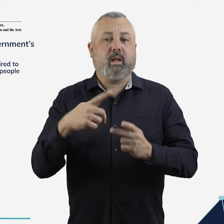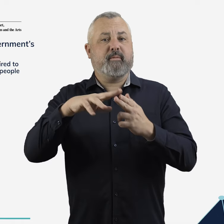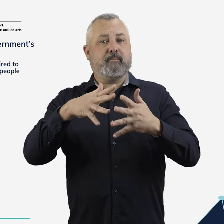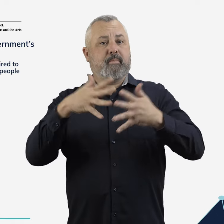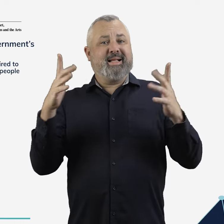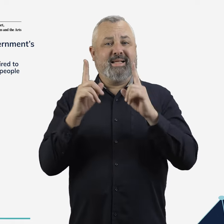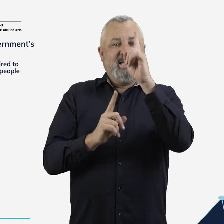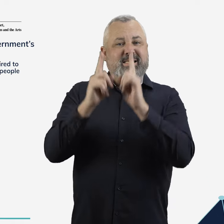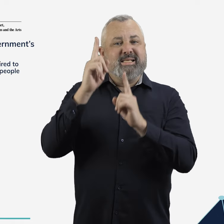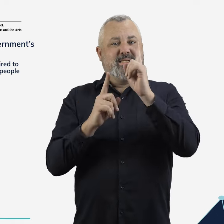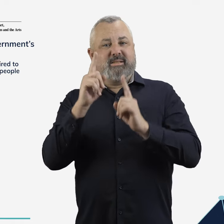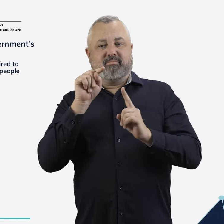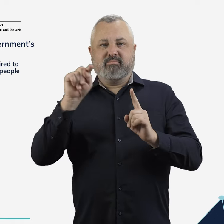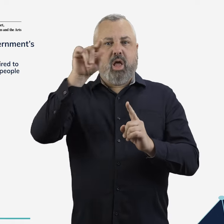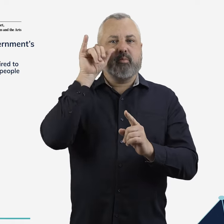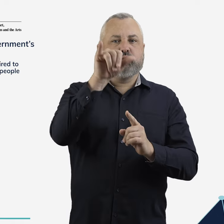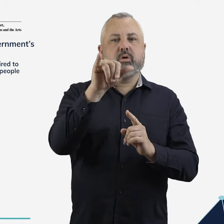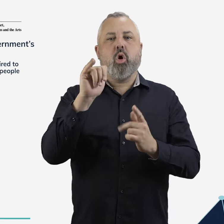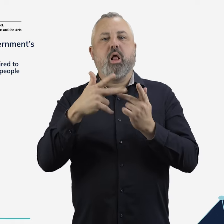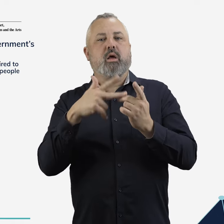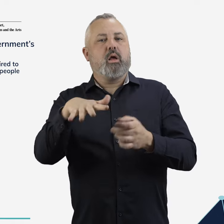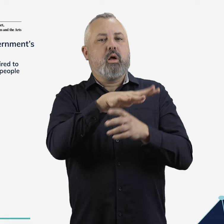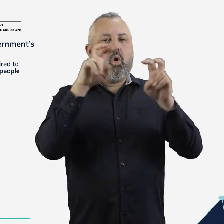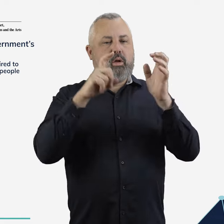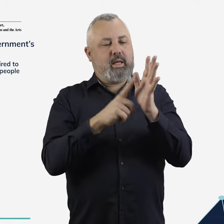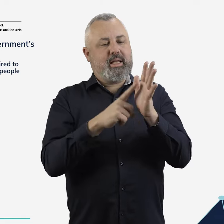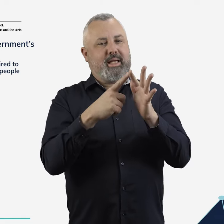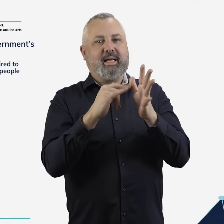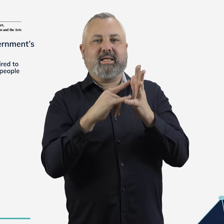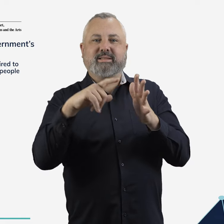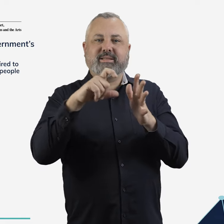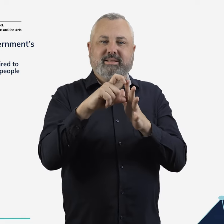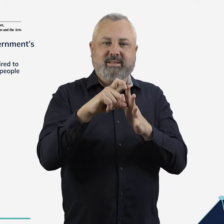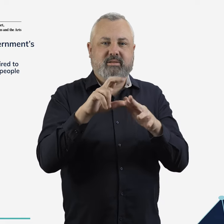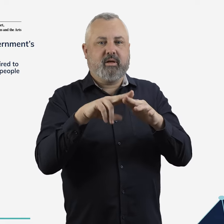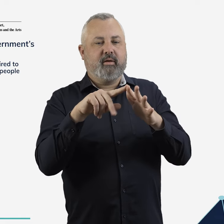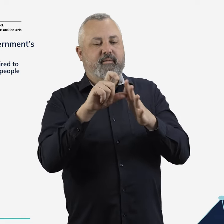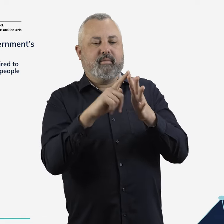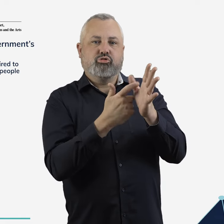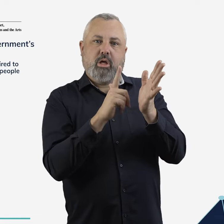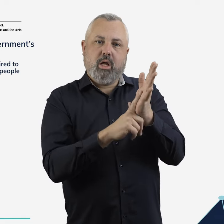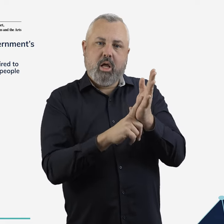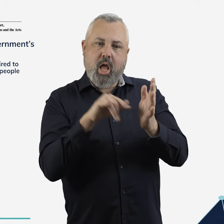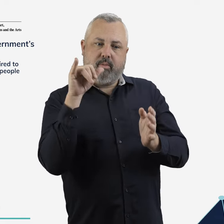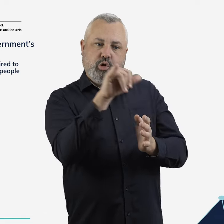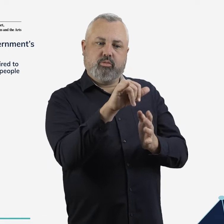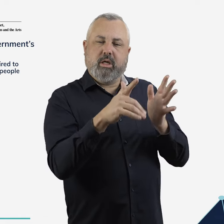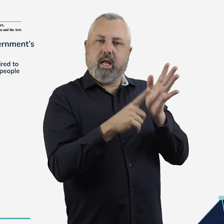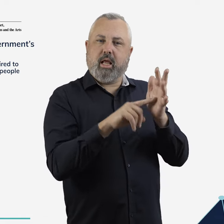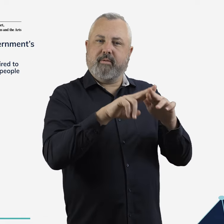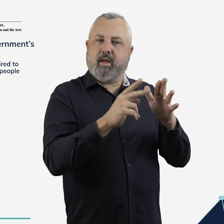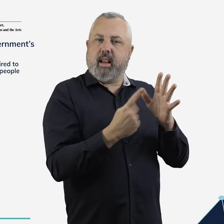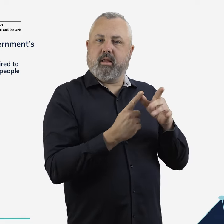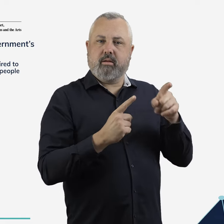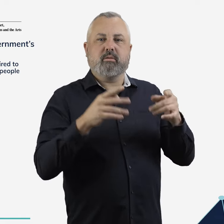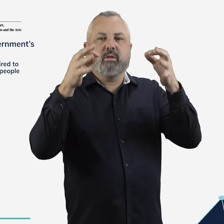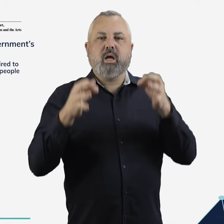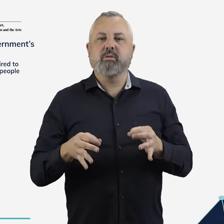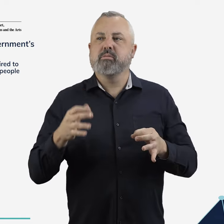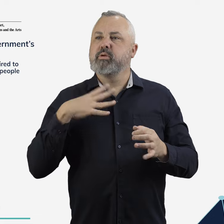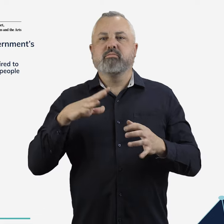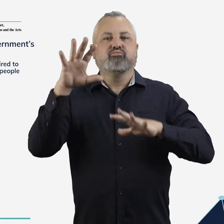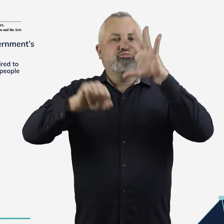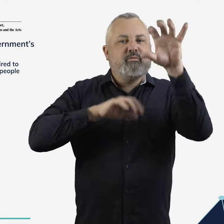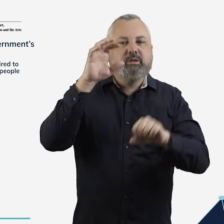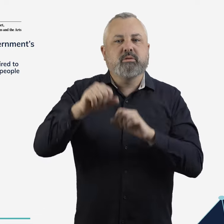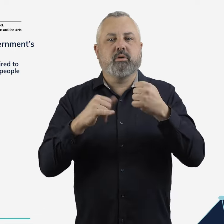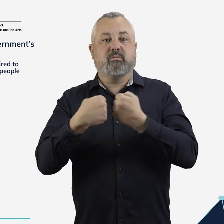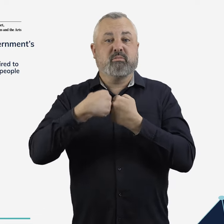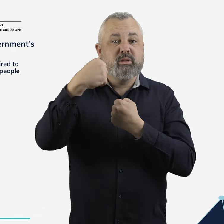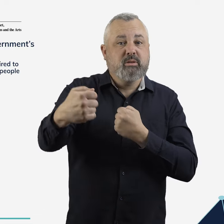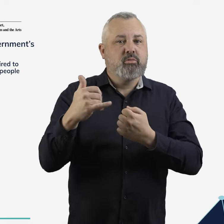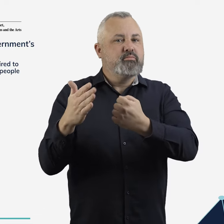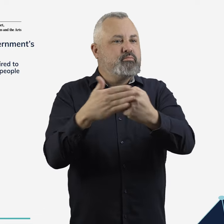Leased Federal Airports (LFAs) – including all major capital city airports – will be required to demonstrate how